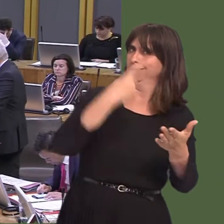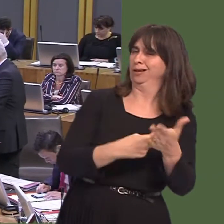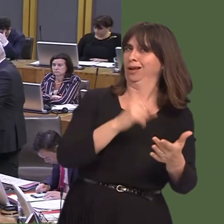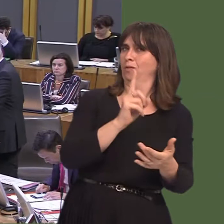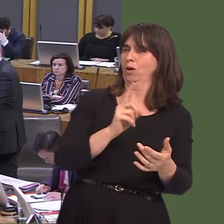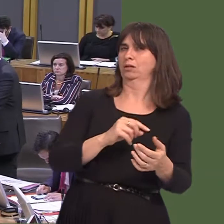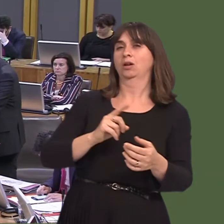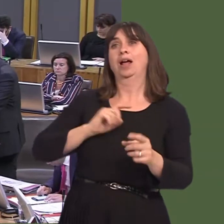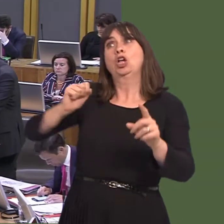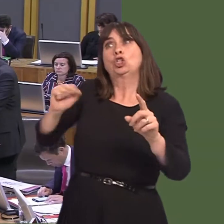The Scots can do it; we can't.